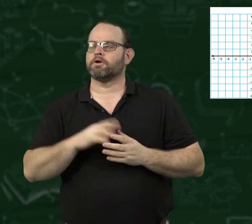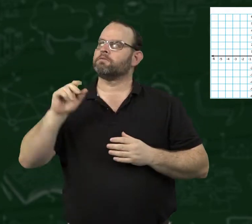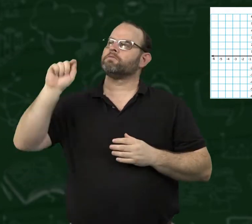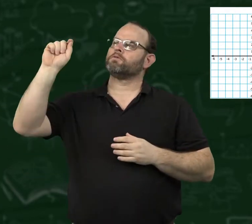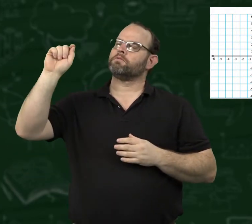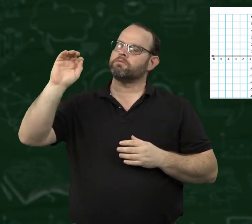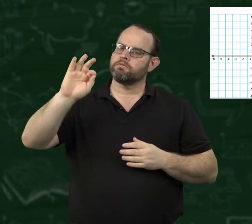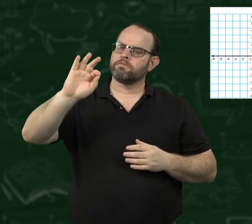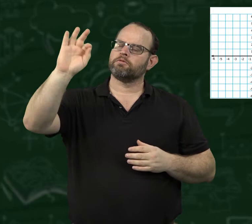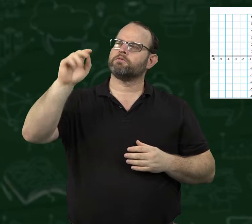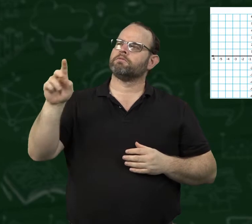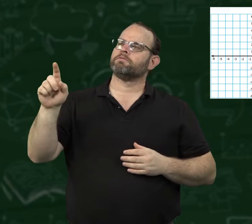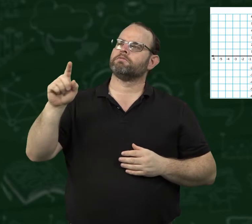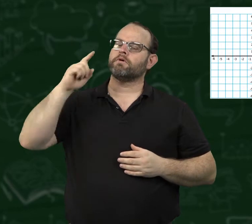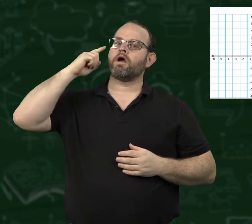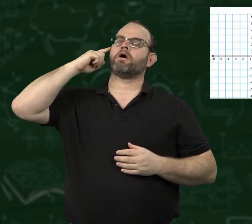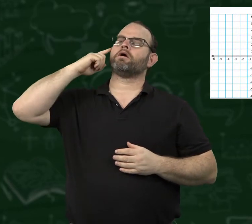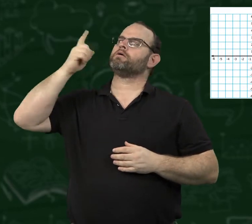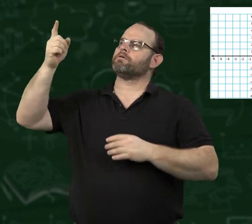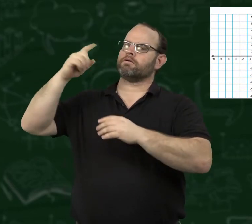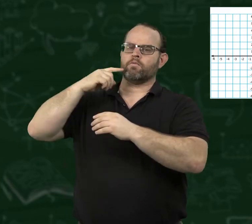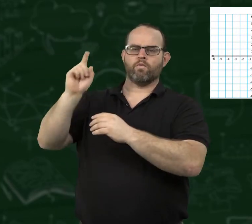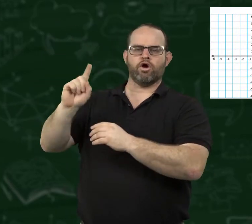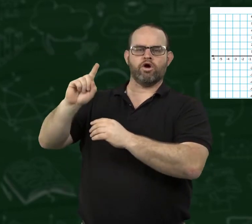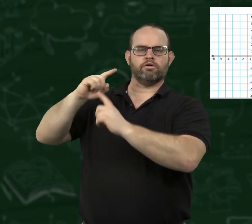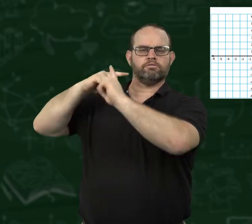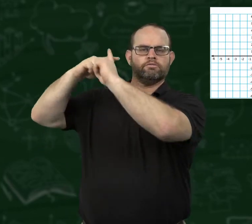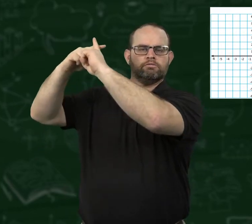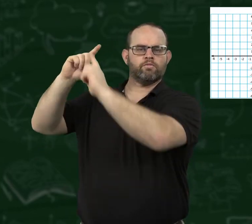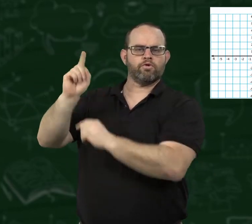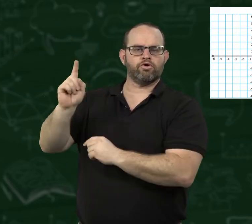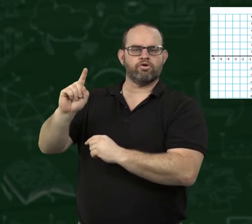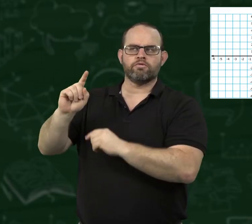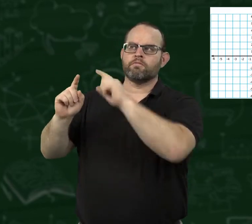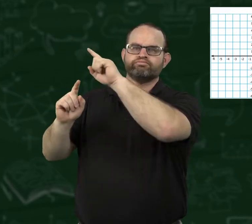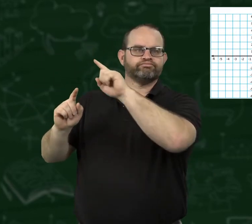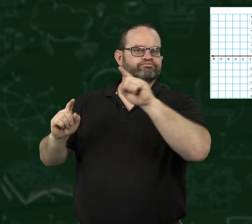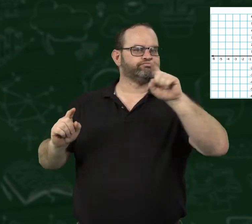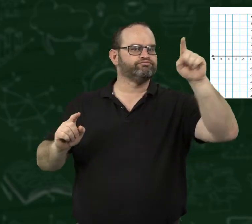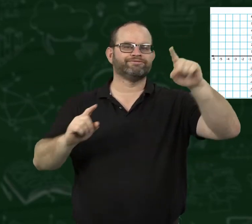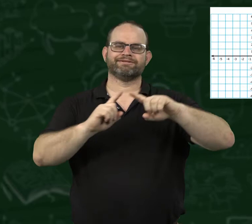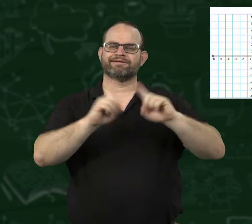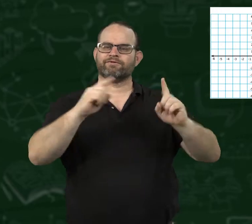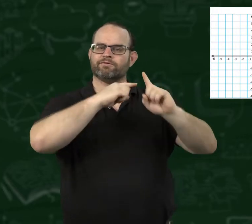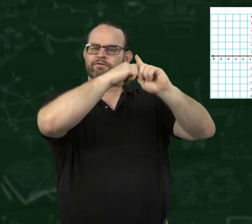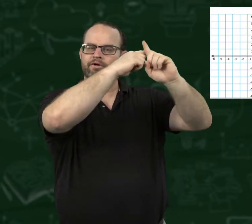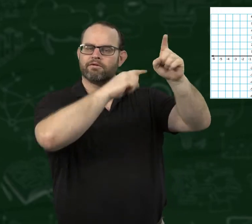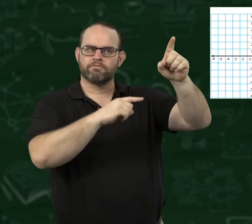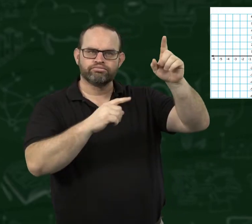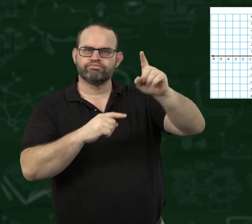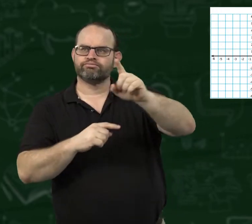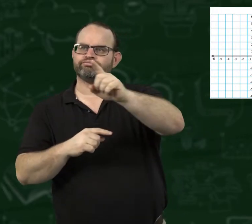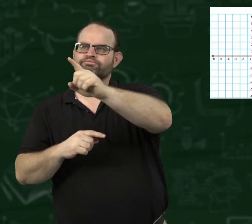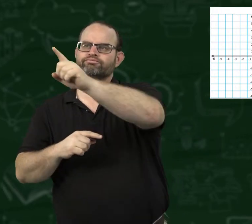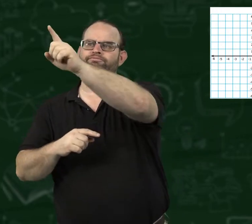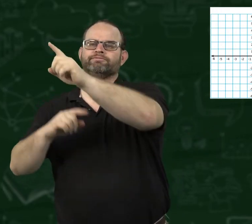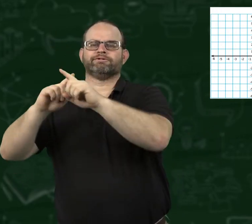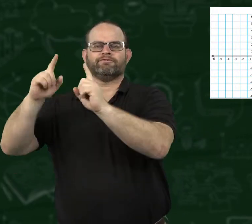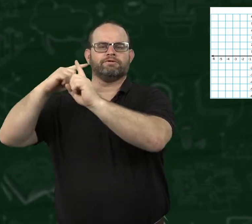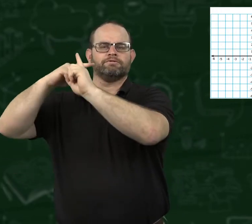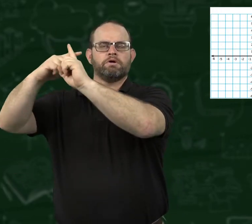He tracked the fly’s movements from one location to another.